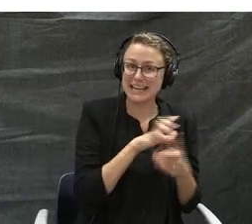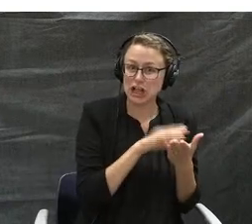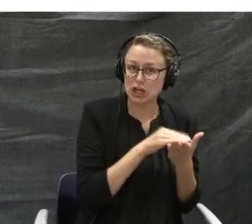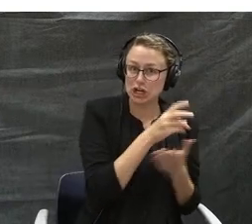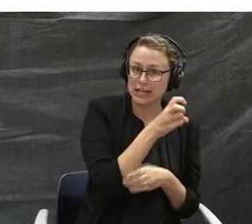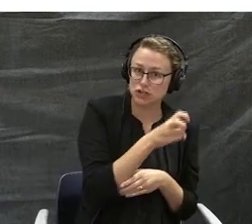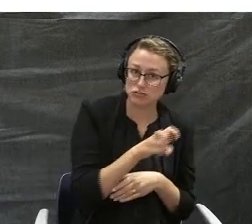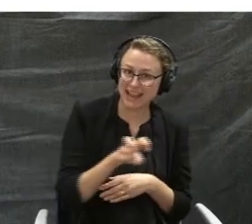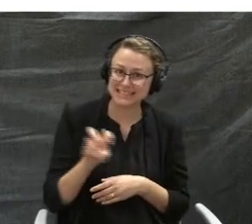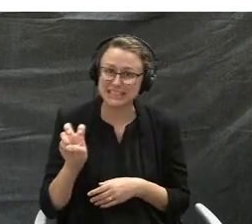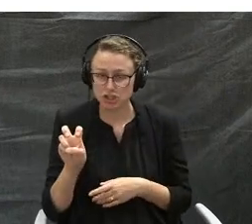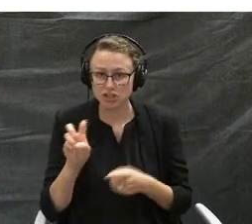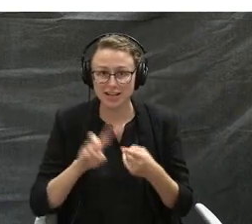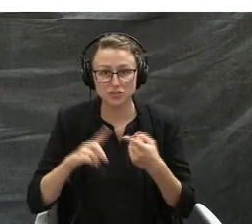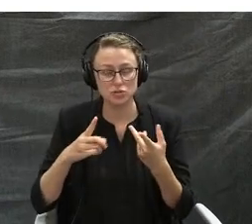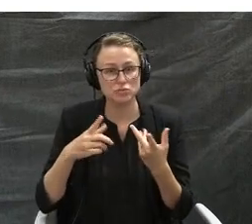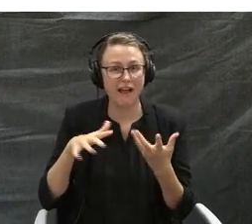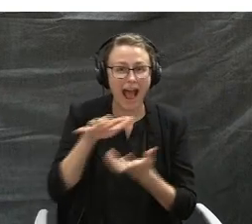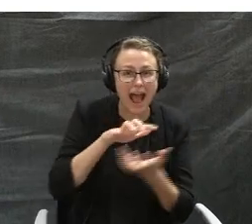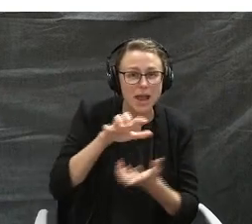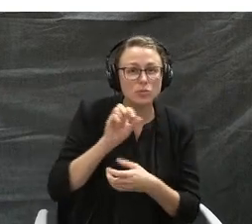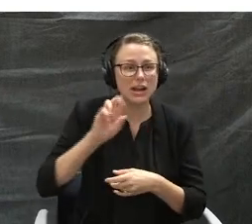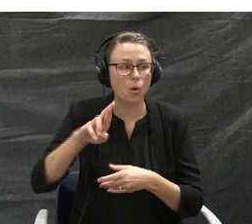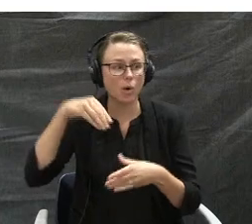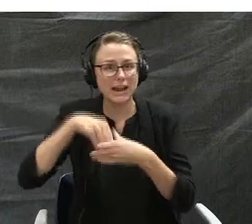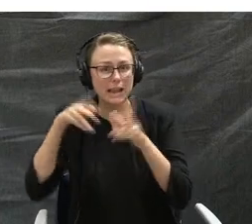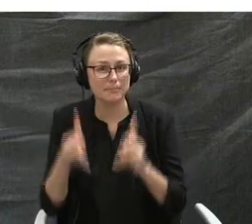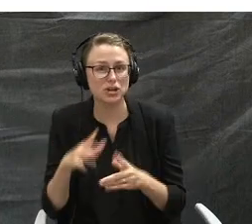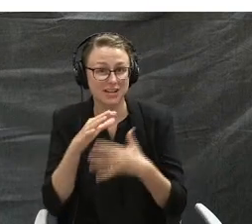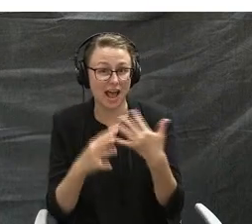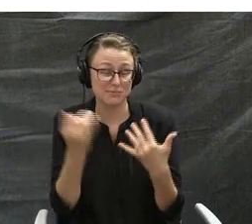a hybrid or an in person option if we decide we are comfortable